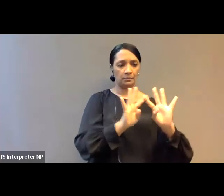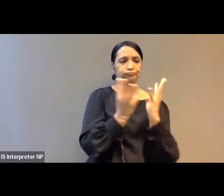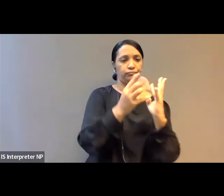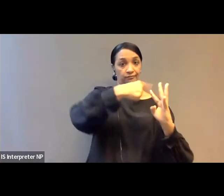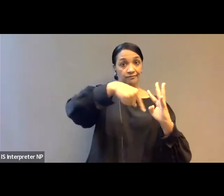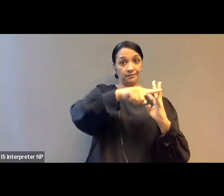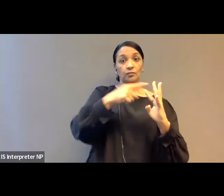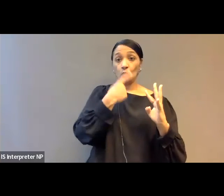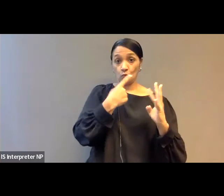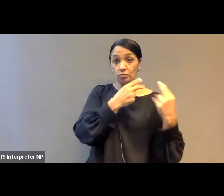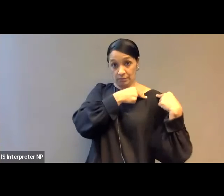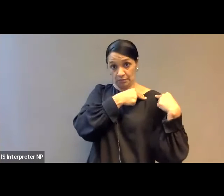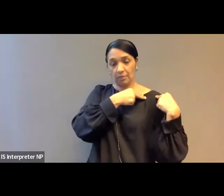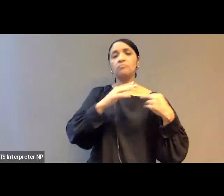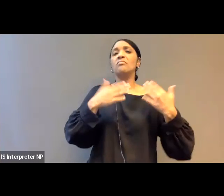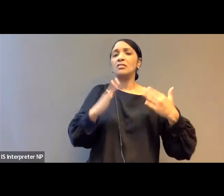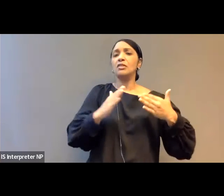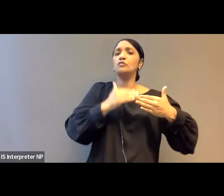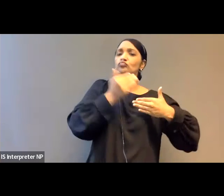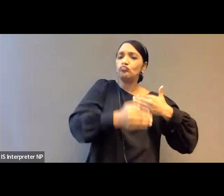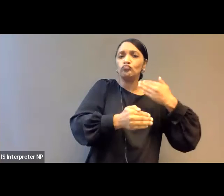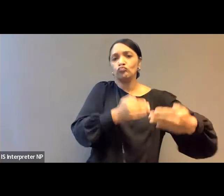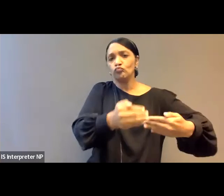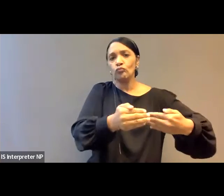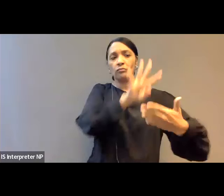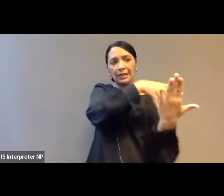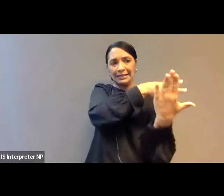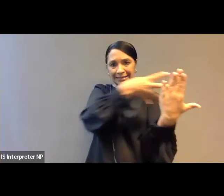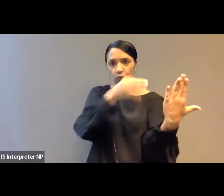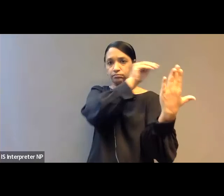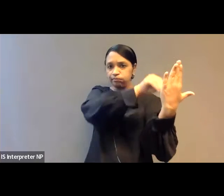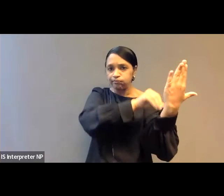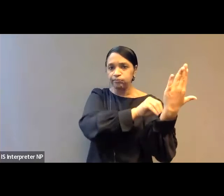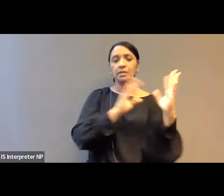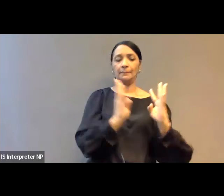Then there are several meetings to discuss their position, to bring them together,